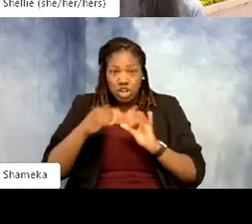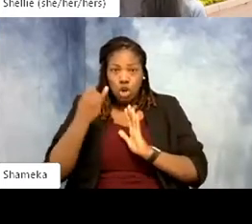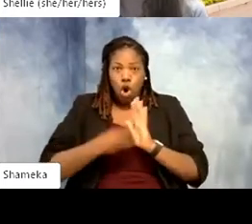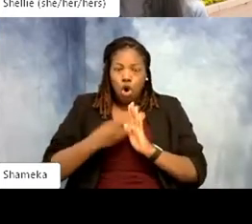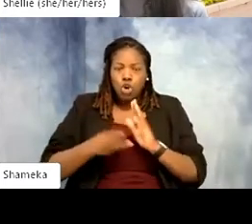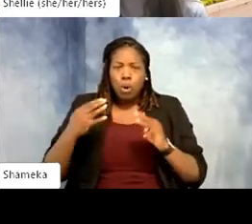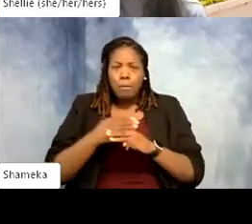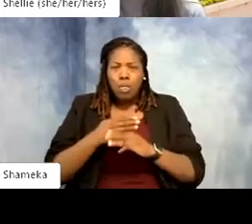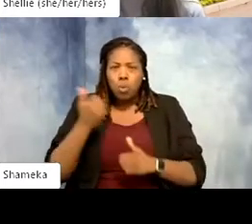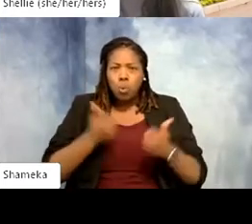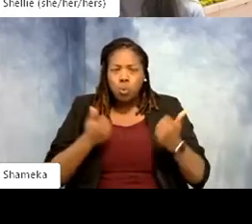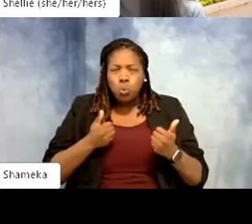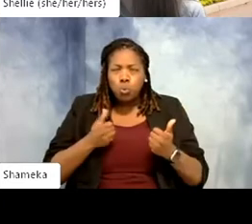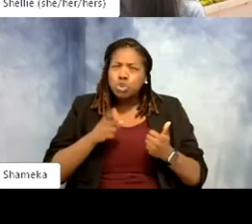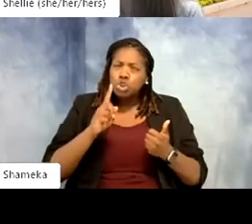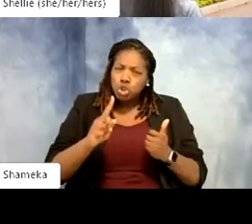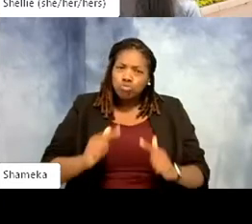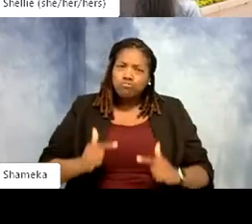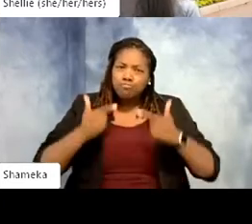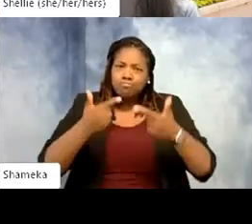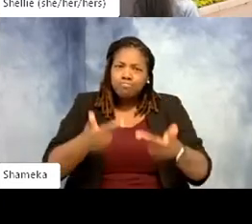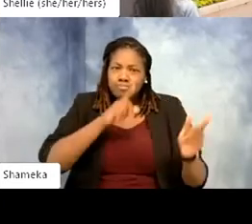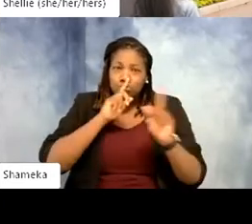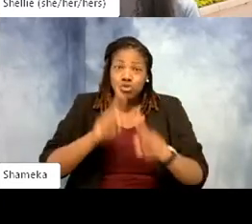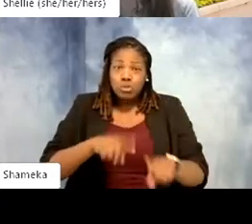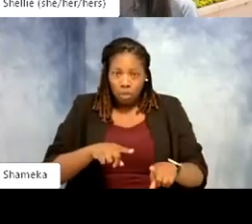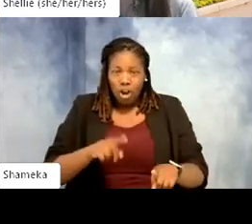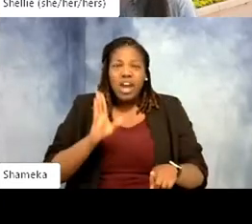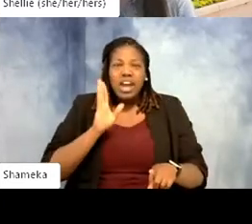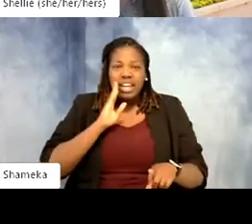While you take some time to answer that poll I'm going to go over the format of our program today.